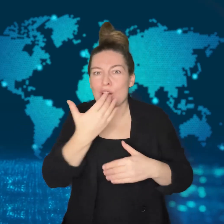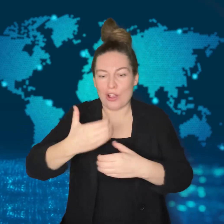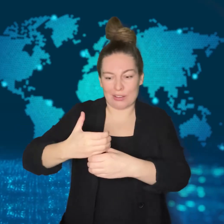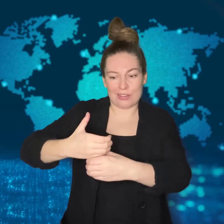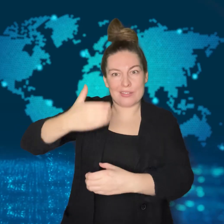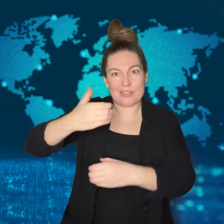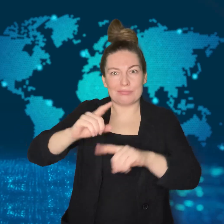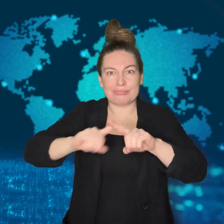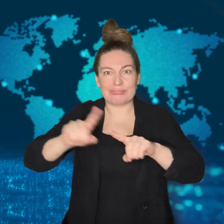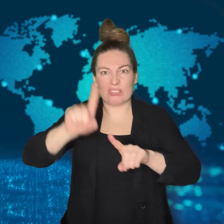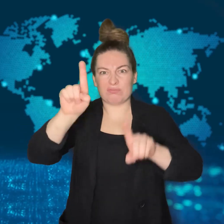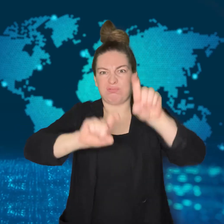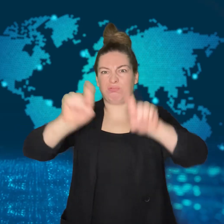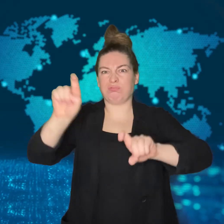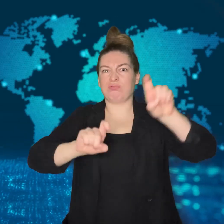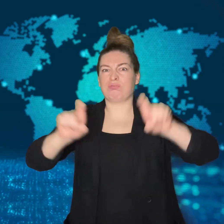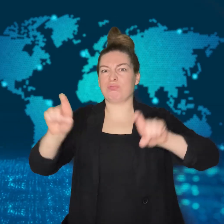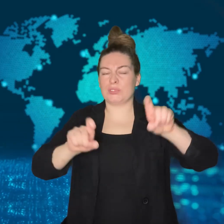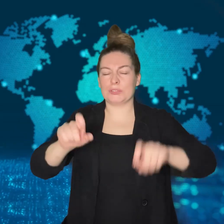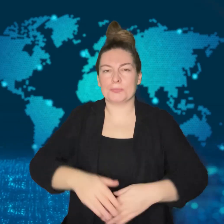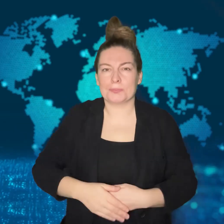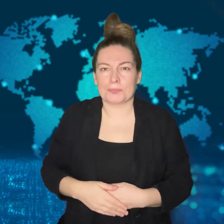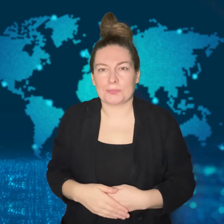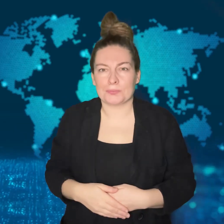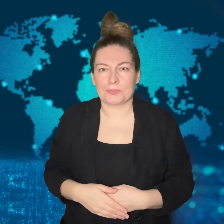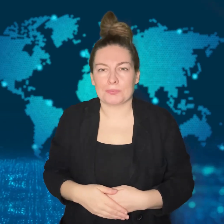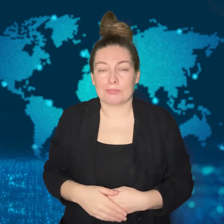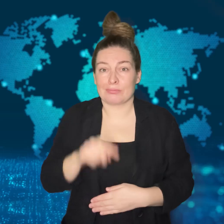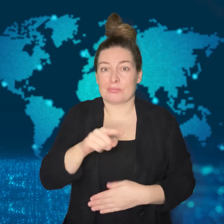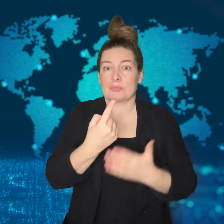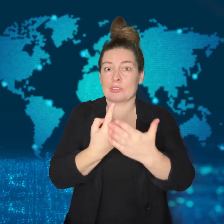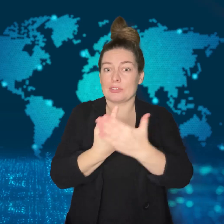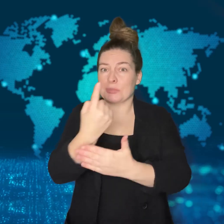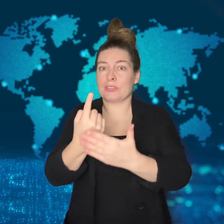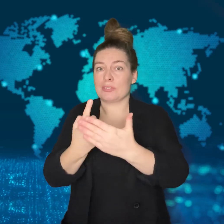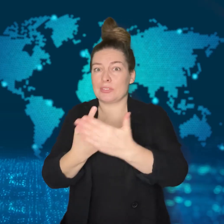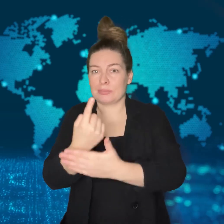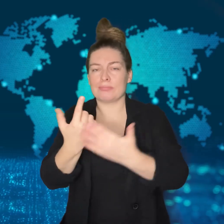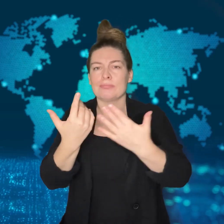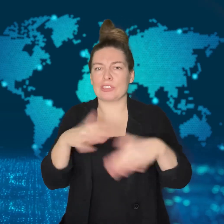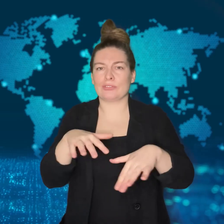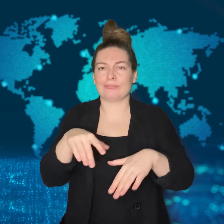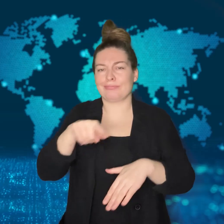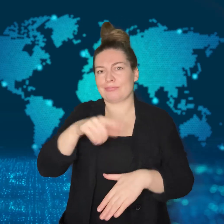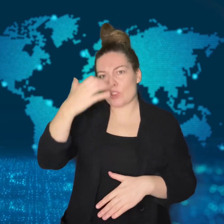In another antisemitic attack, a car was torched